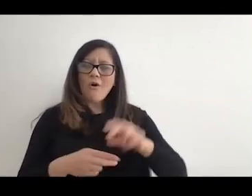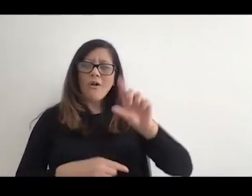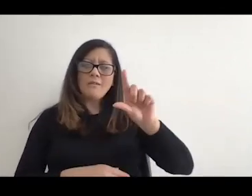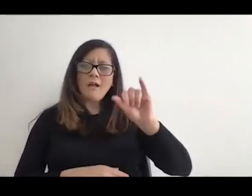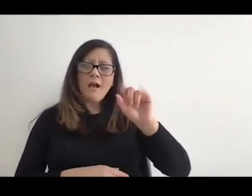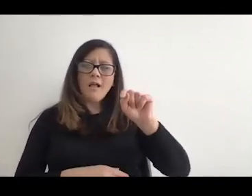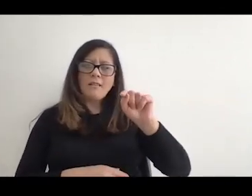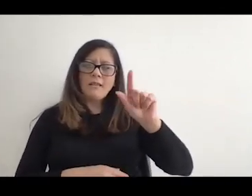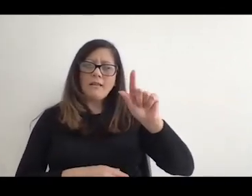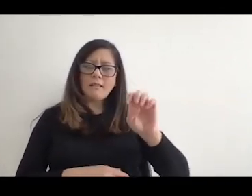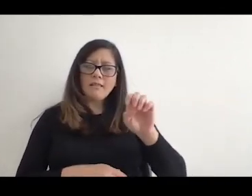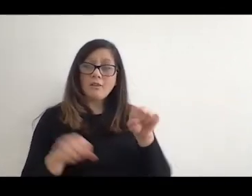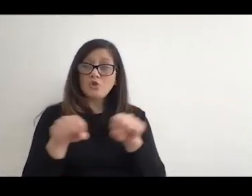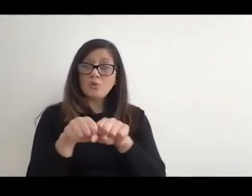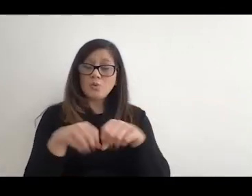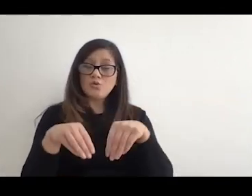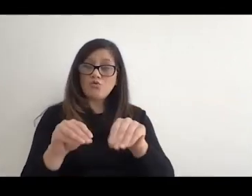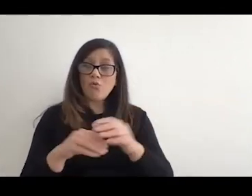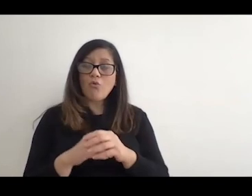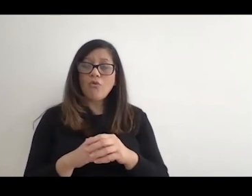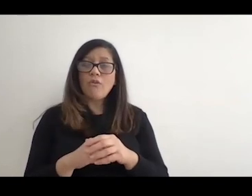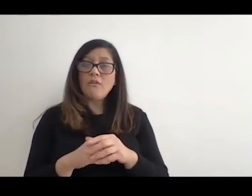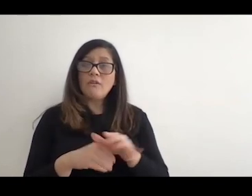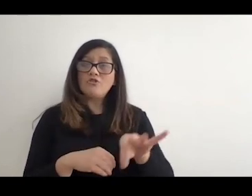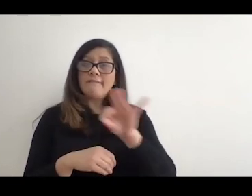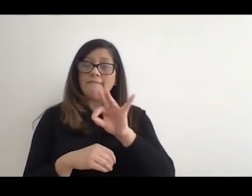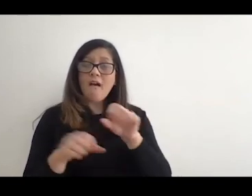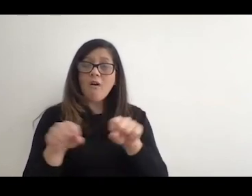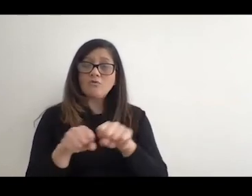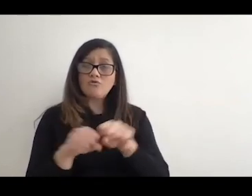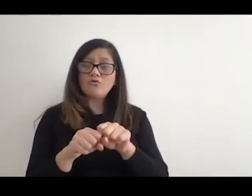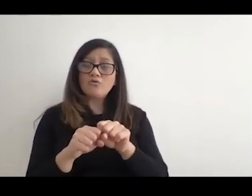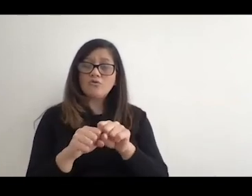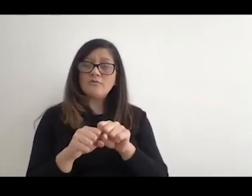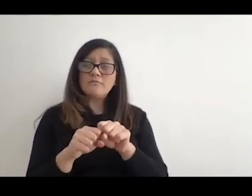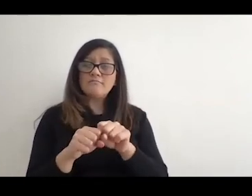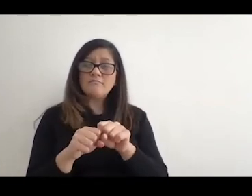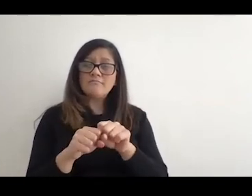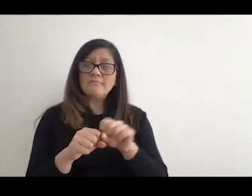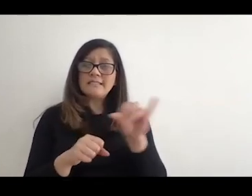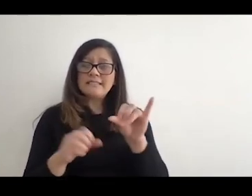and she was able to find shoes that were toddler size, but. For adults,